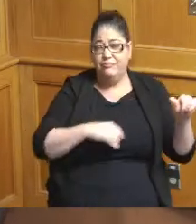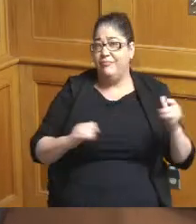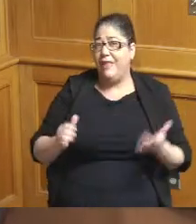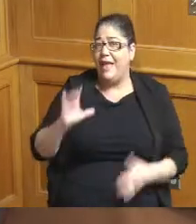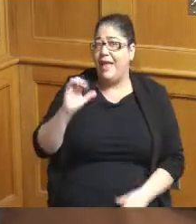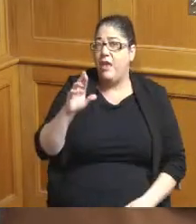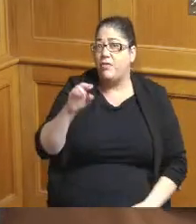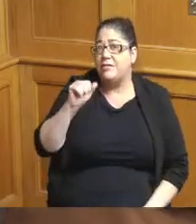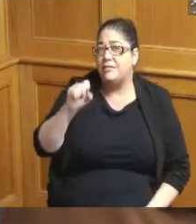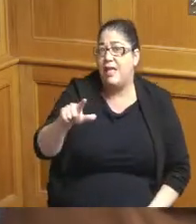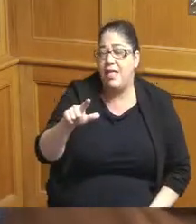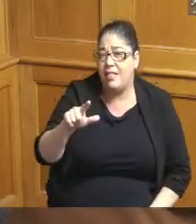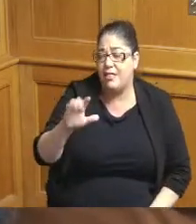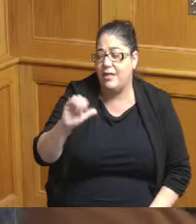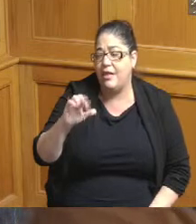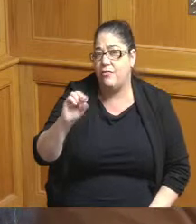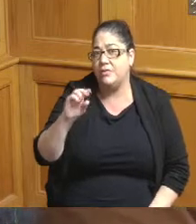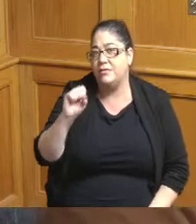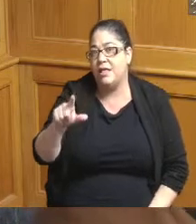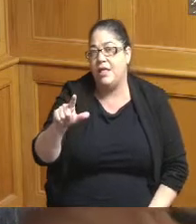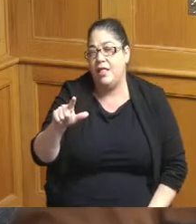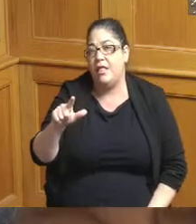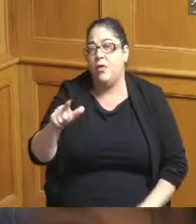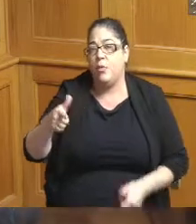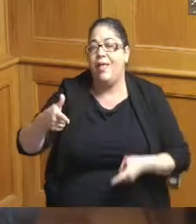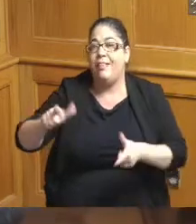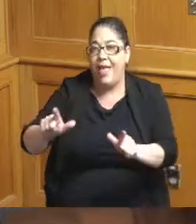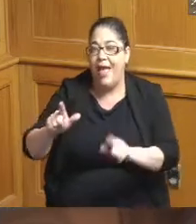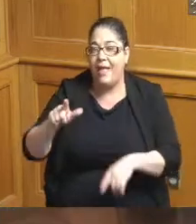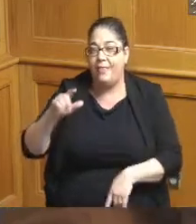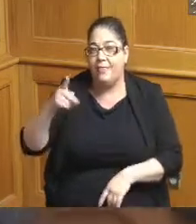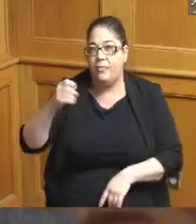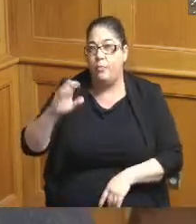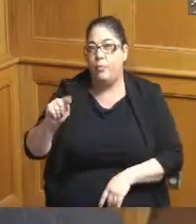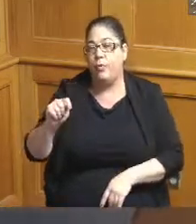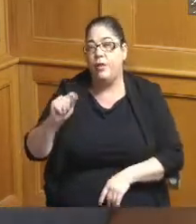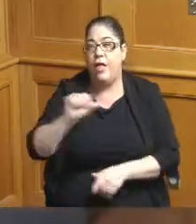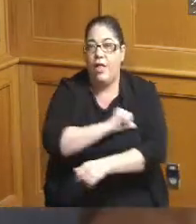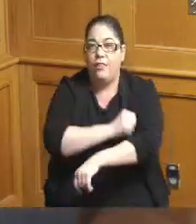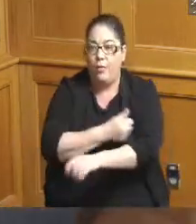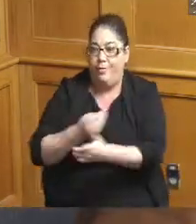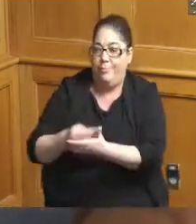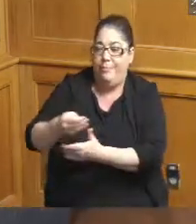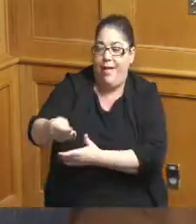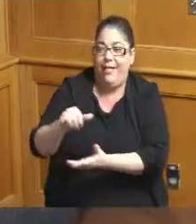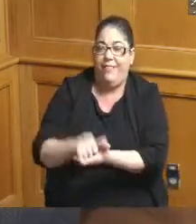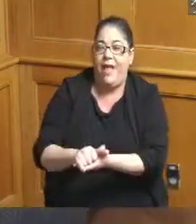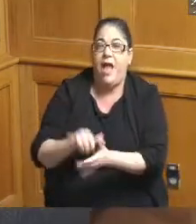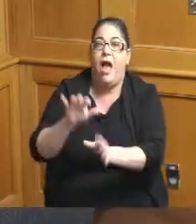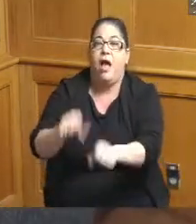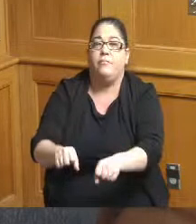that we that the Port Authority bought it's it's similar except it only has one hump instead of